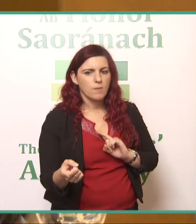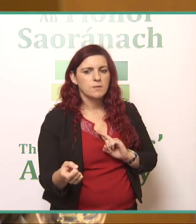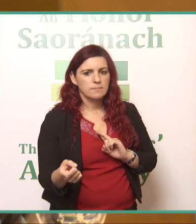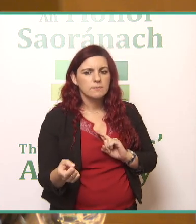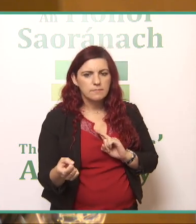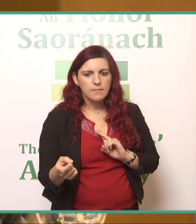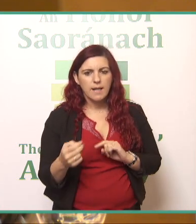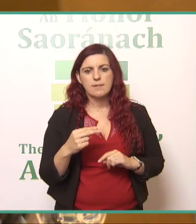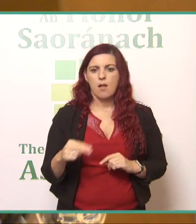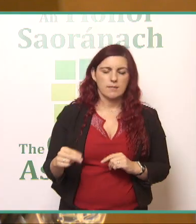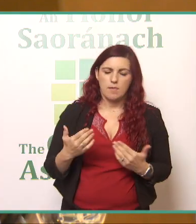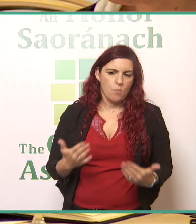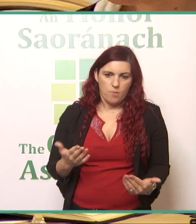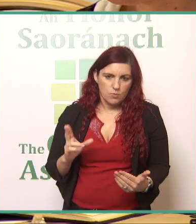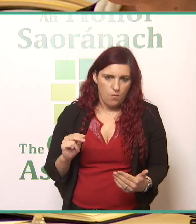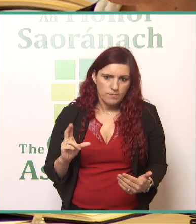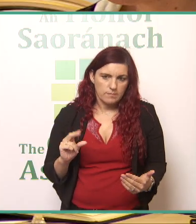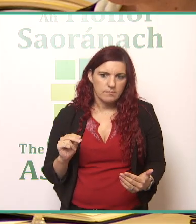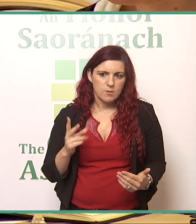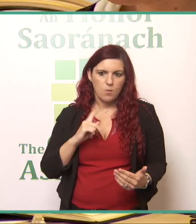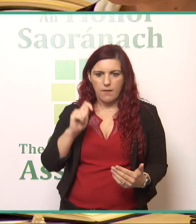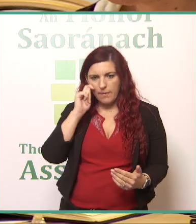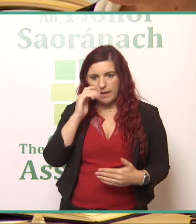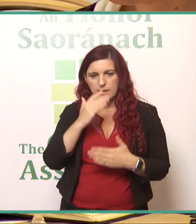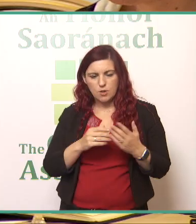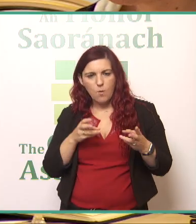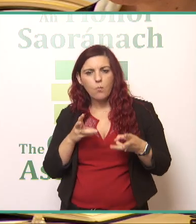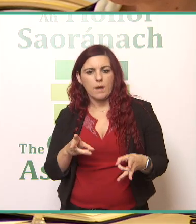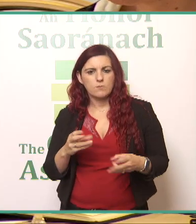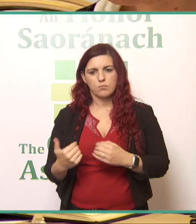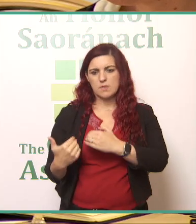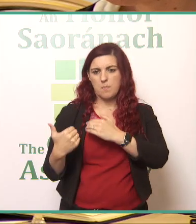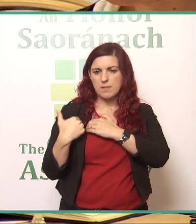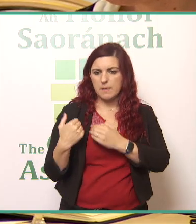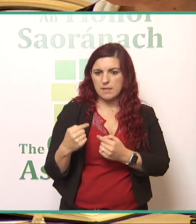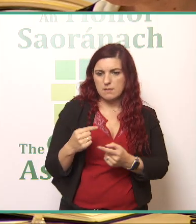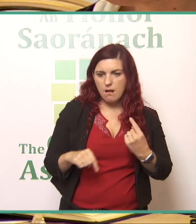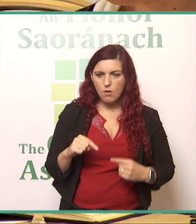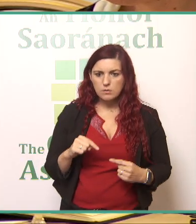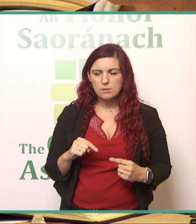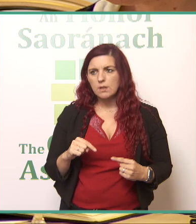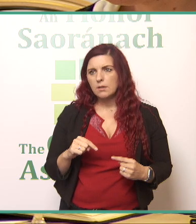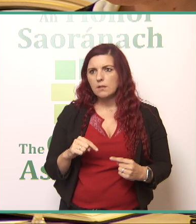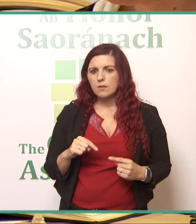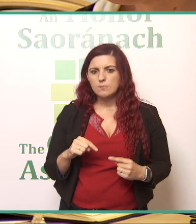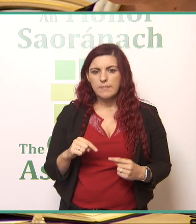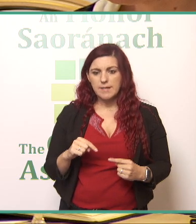um and it's not and I think in a way I think the responsibility on us is way above our third grade